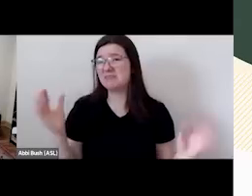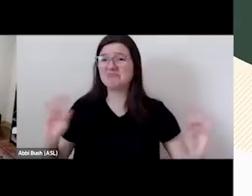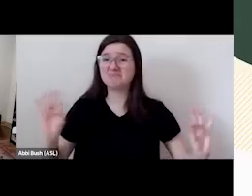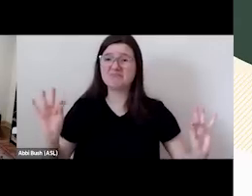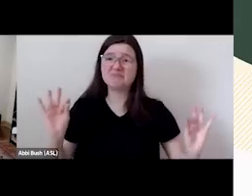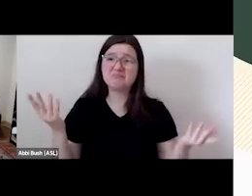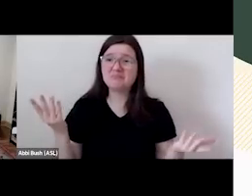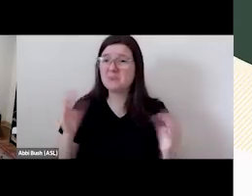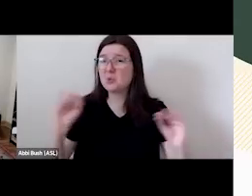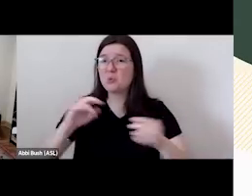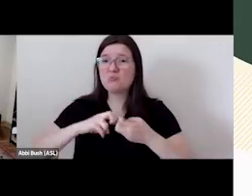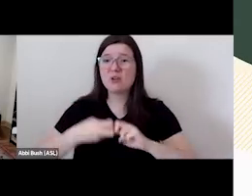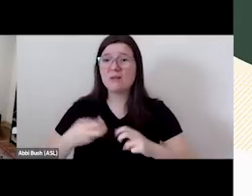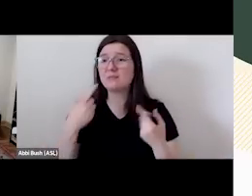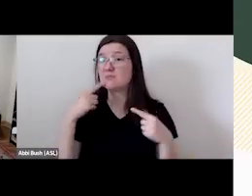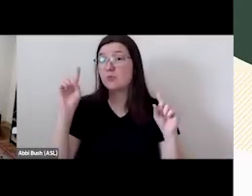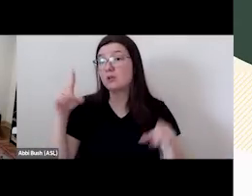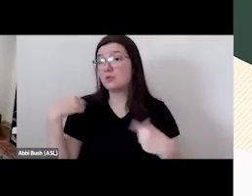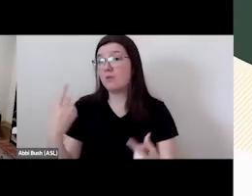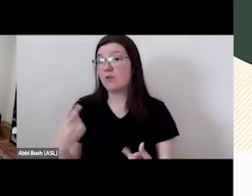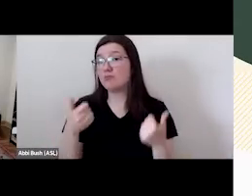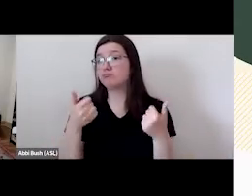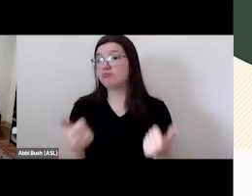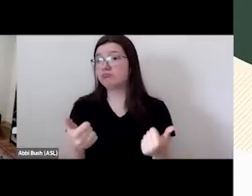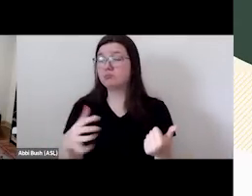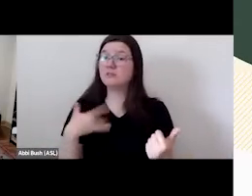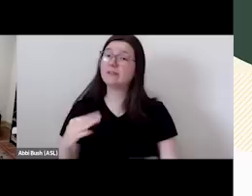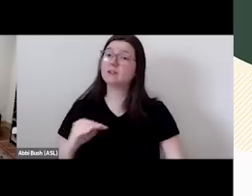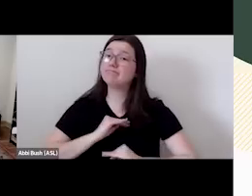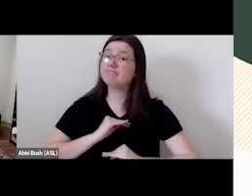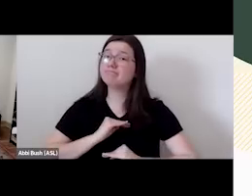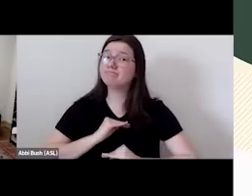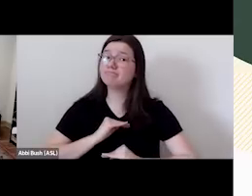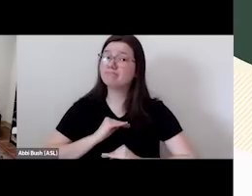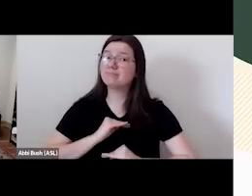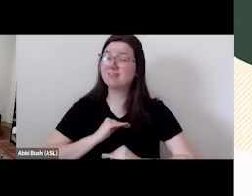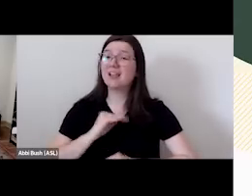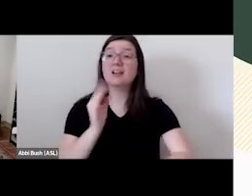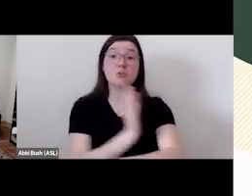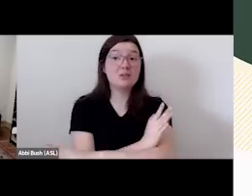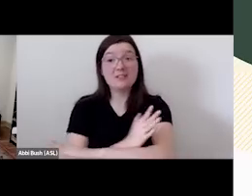And they are content with their living situation. And then you have on the other end of the spectrum, someone